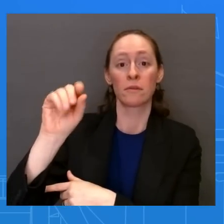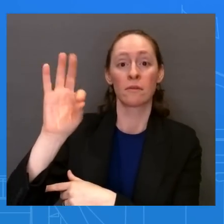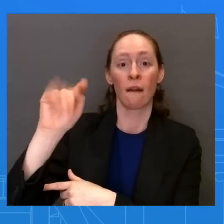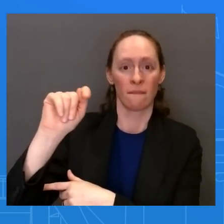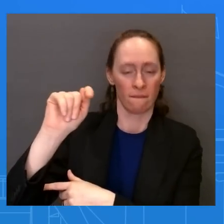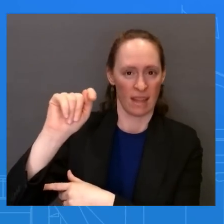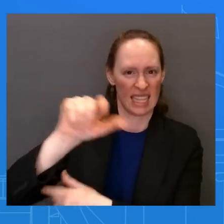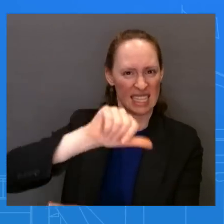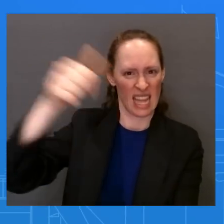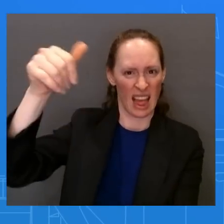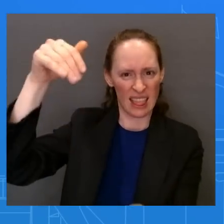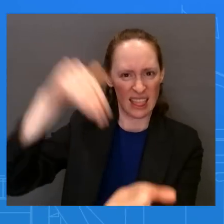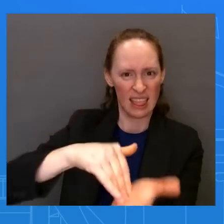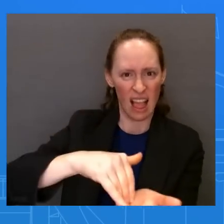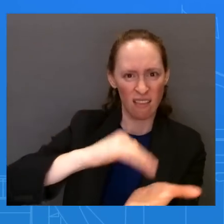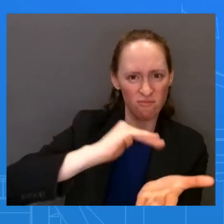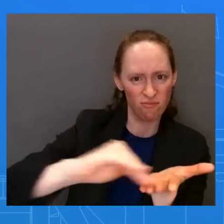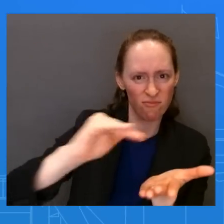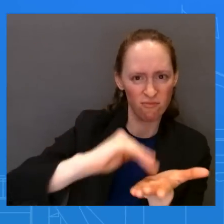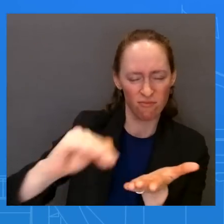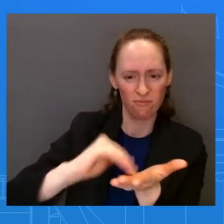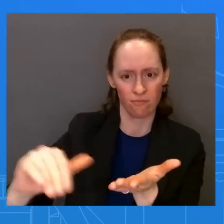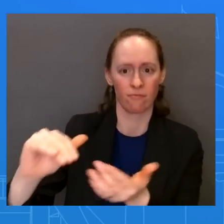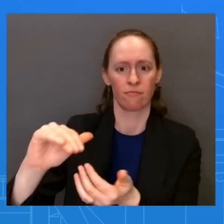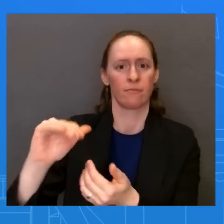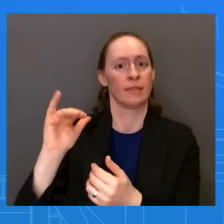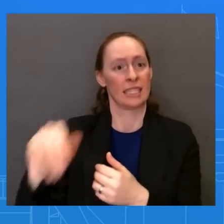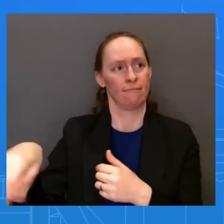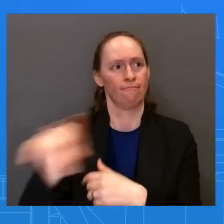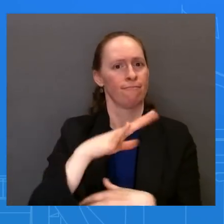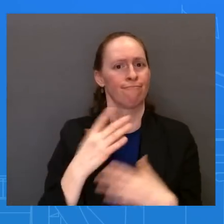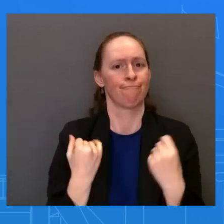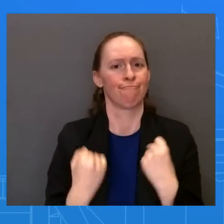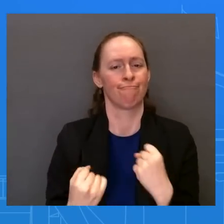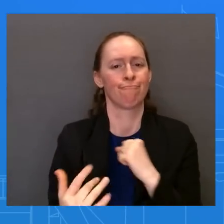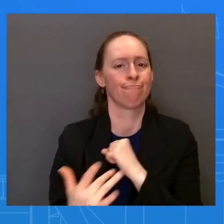and across sectors in corporate America. Obviously, the White House and the administration,